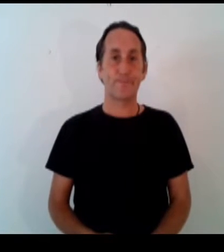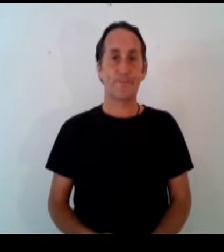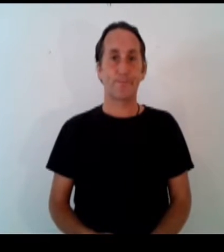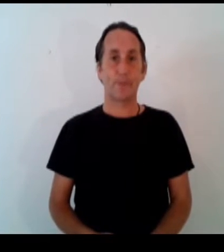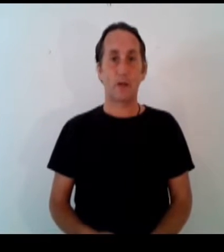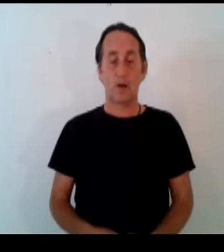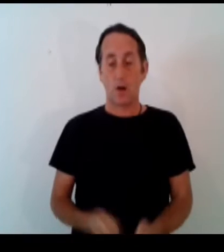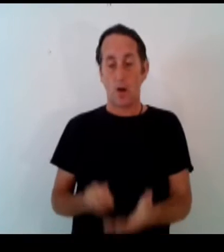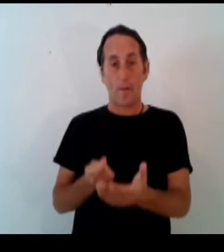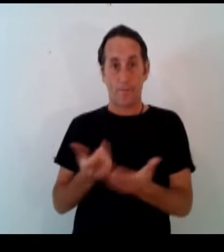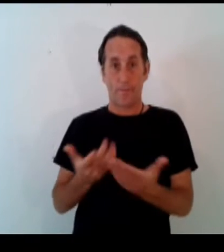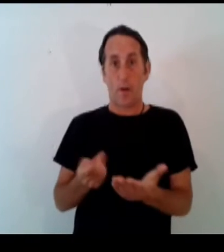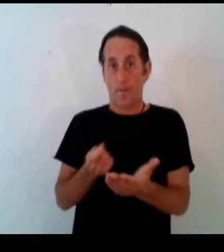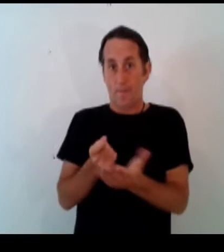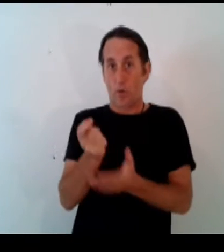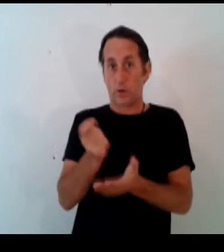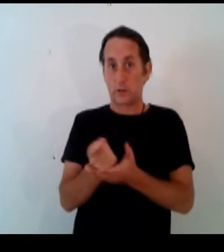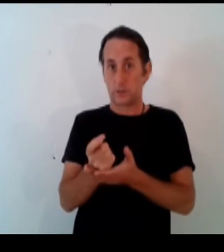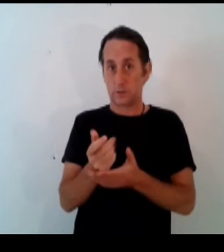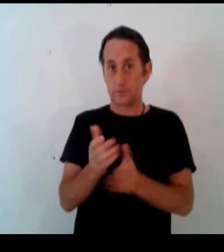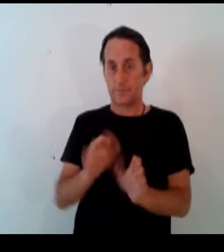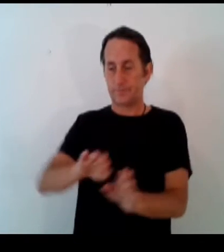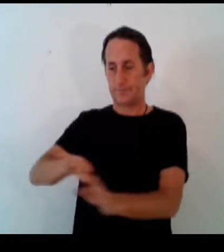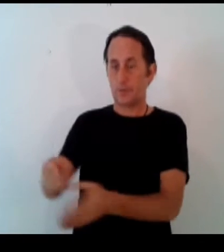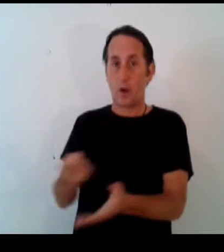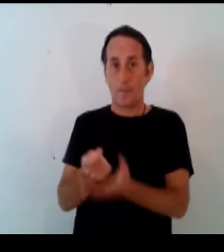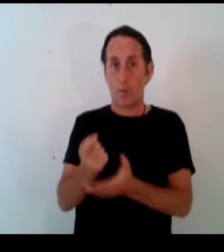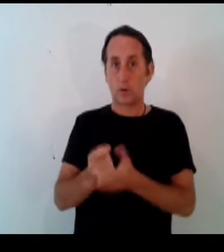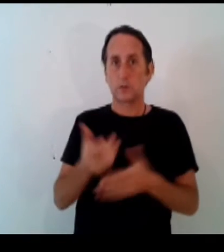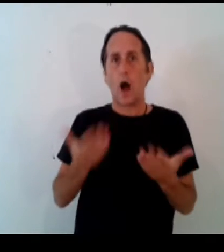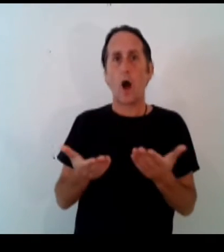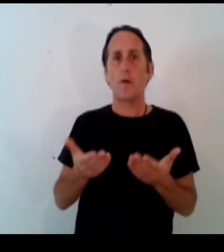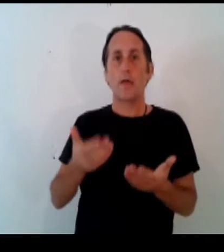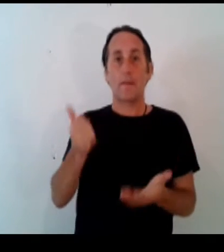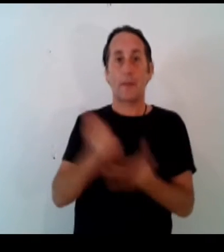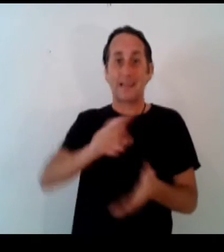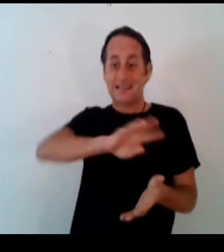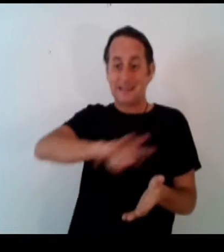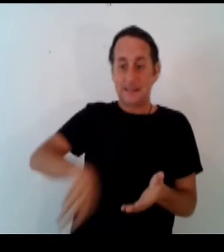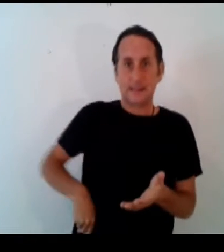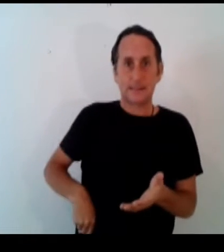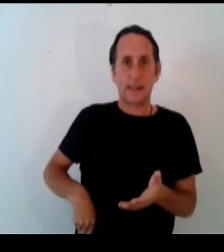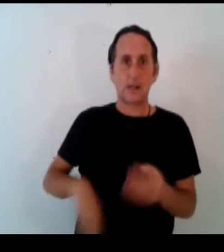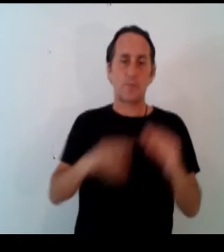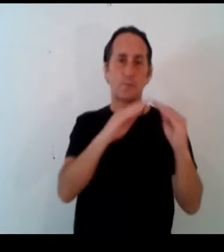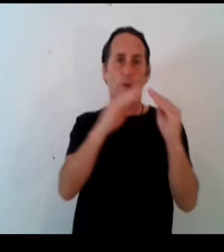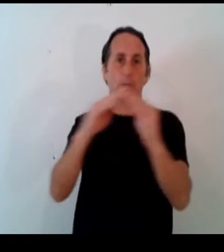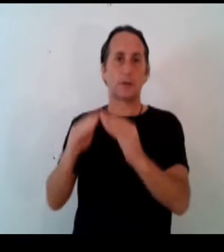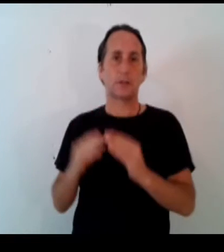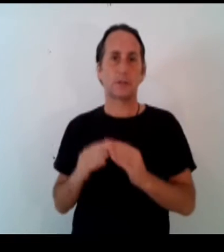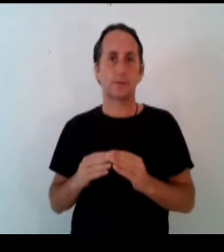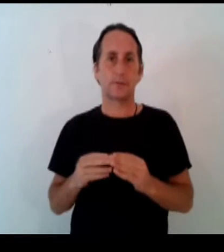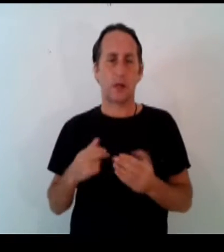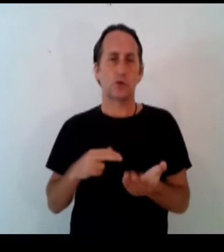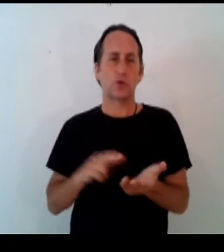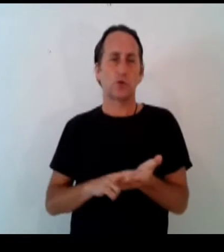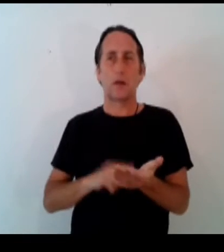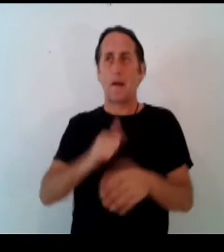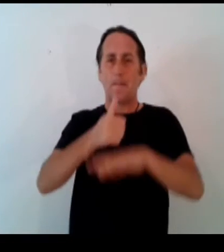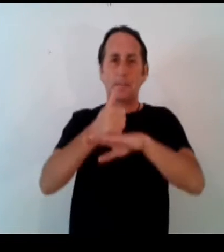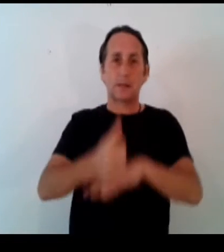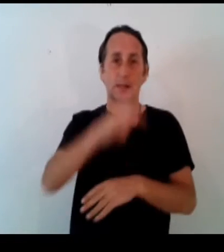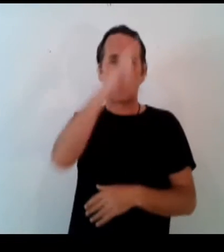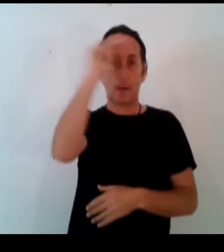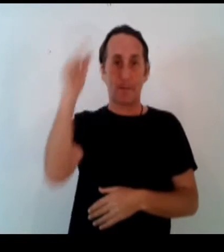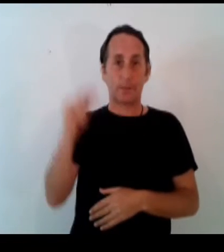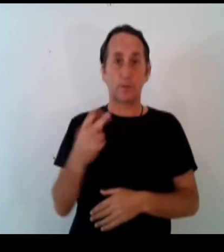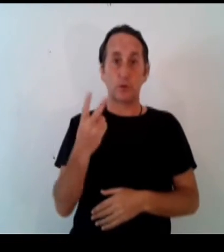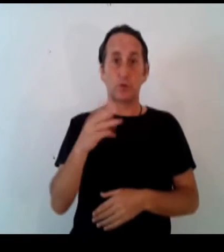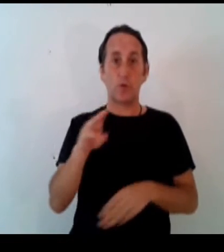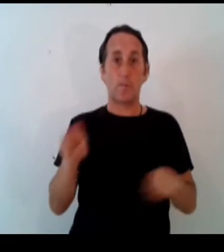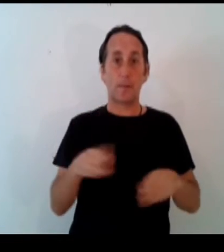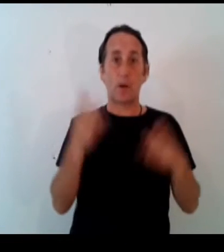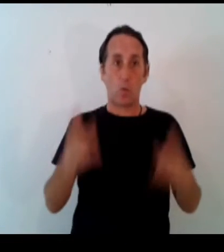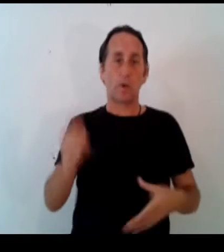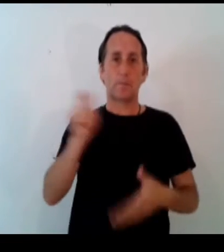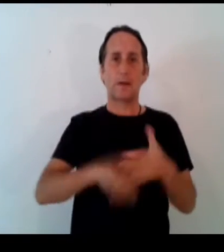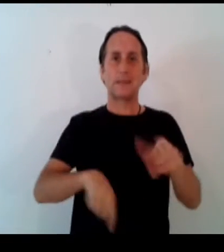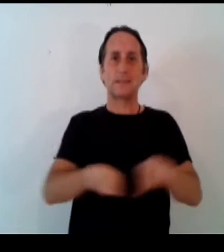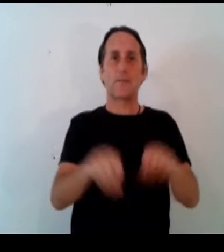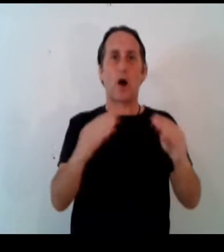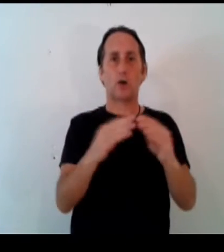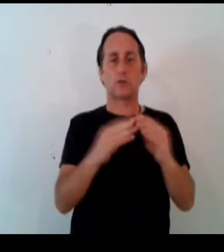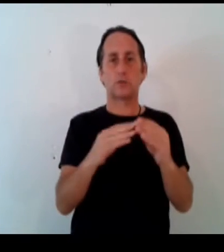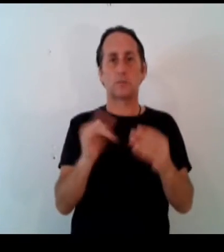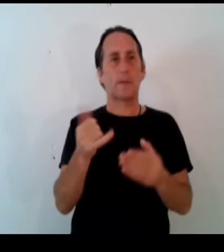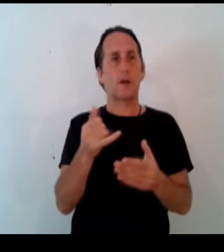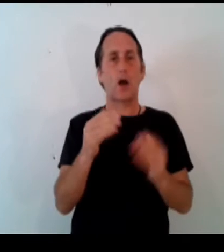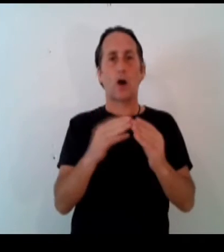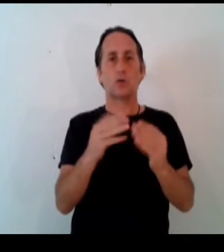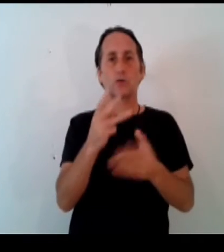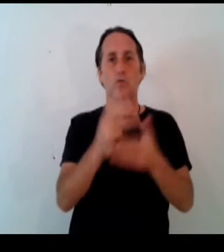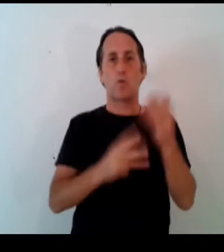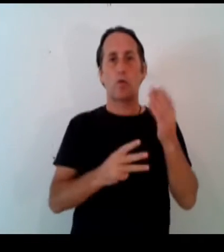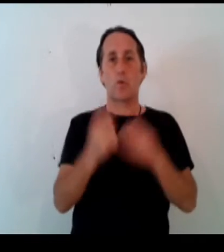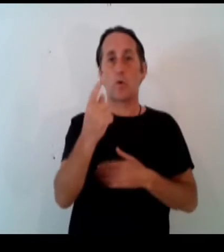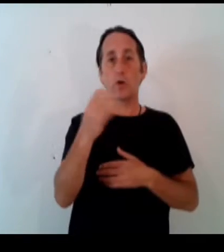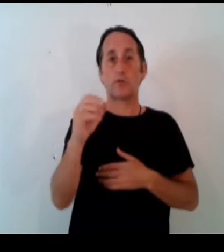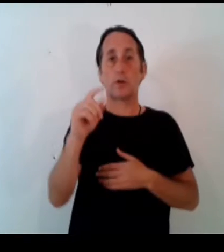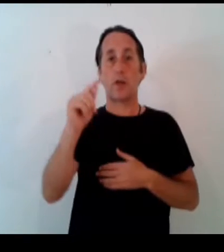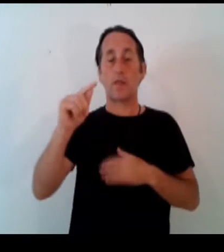Mortgages: How the banks steal money, I will try to use a basic example where you have 2 people trying to buy the same house for.. say for example €100,000